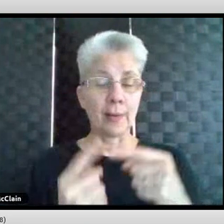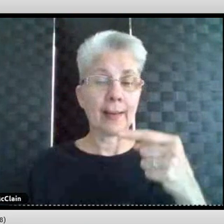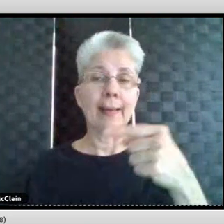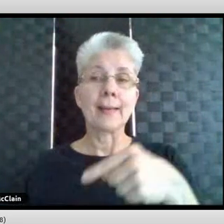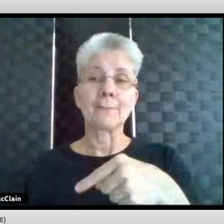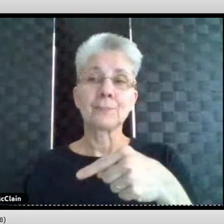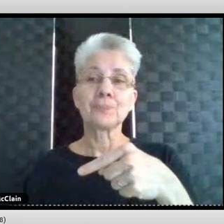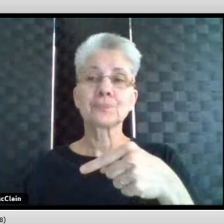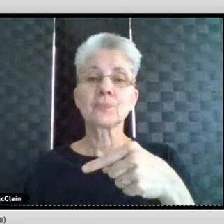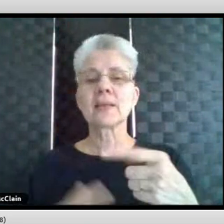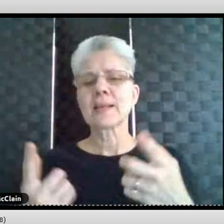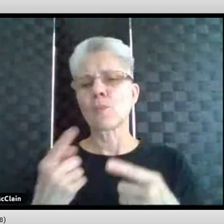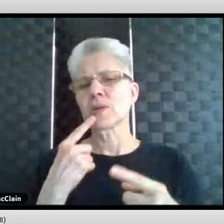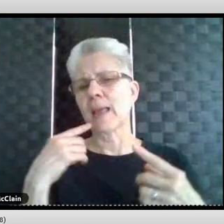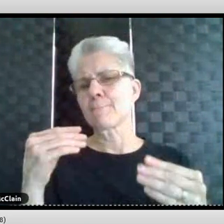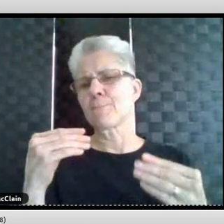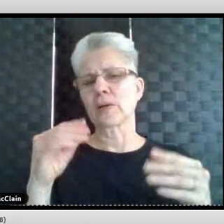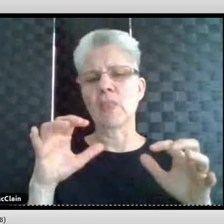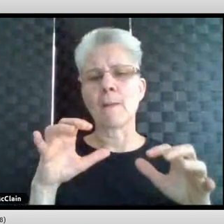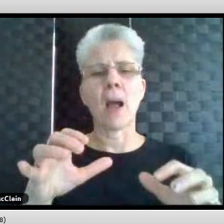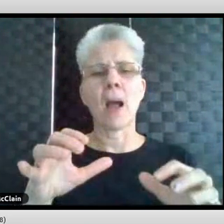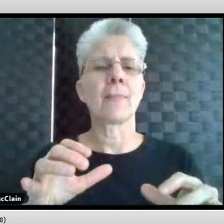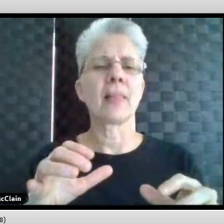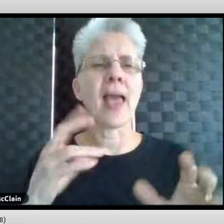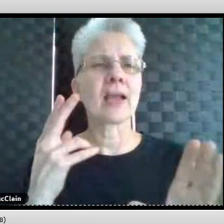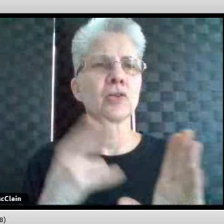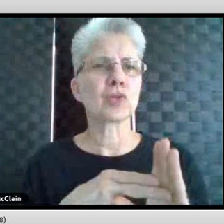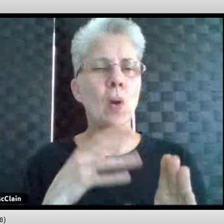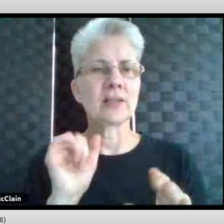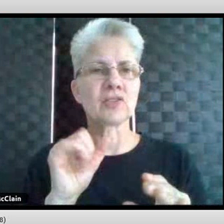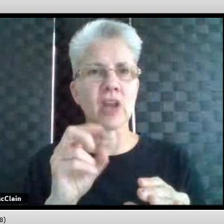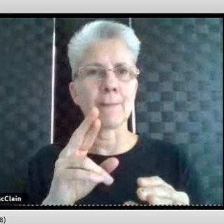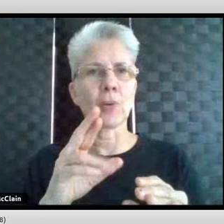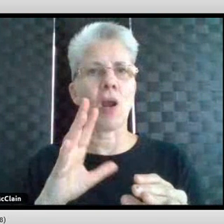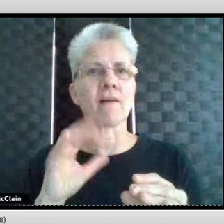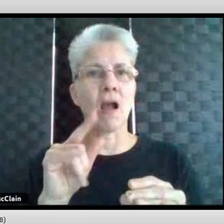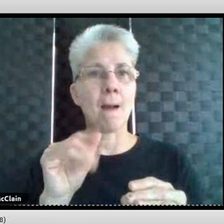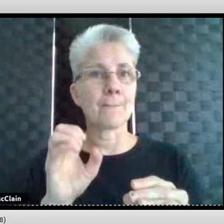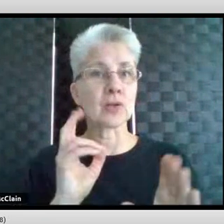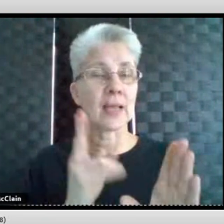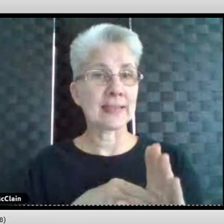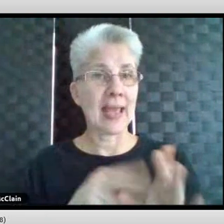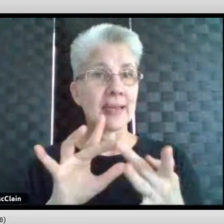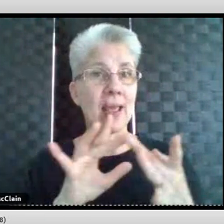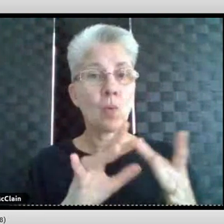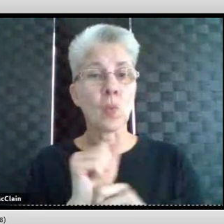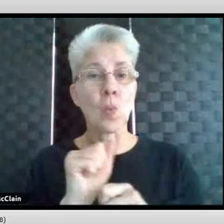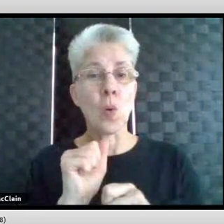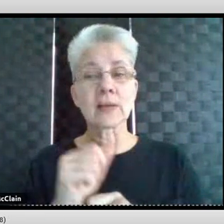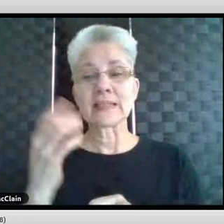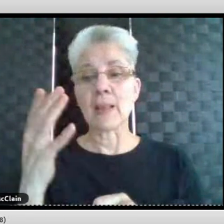Selina said, "Marketing to the public, join the Chamber of Commerce, attend those networking meetings, speak at a Chamber event or a Kiwanis event